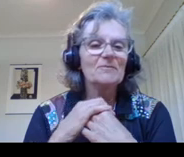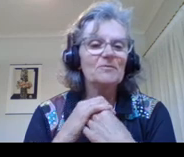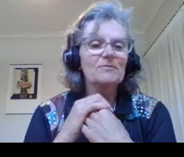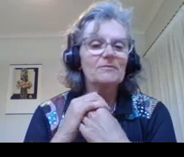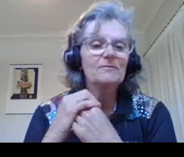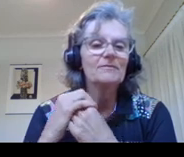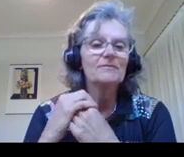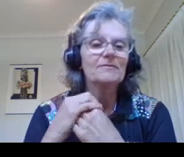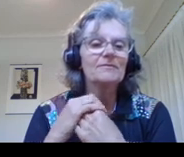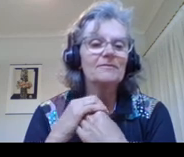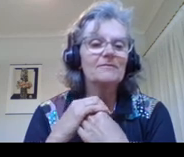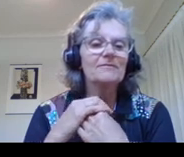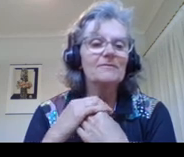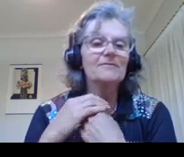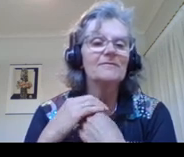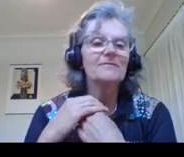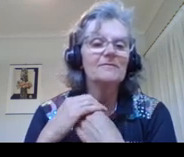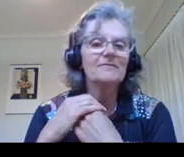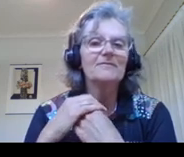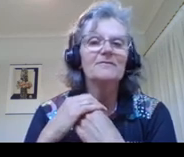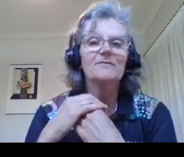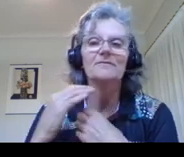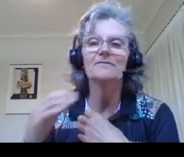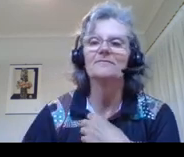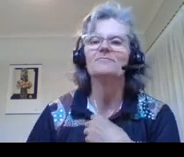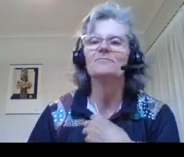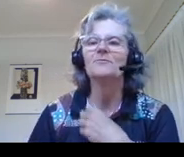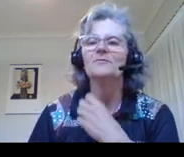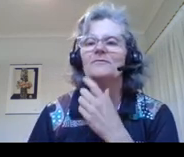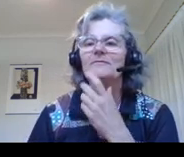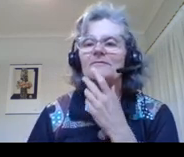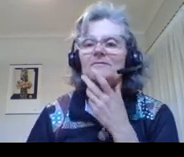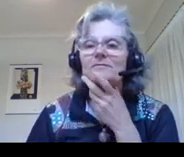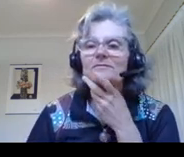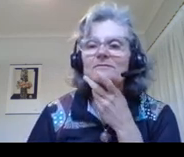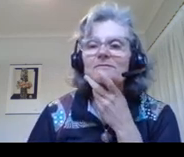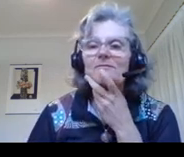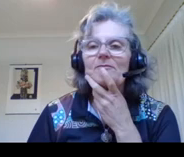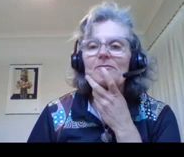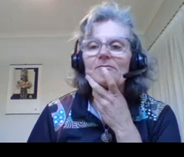additional protection if in doubt give a shout so you know you could be you could be you could be